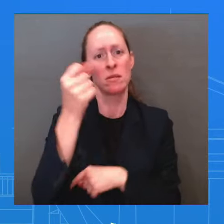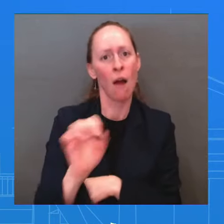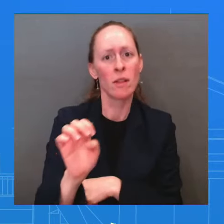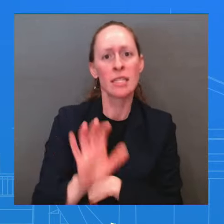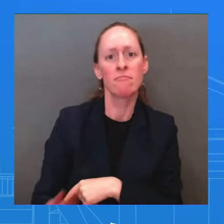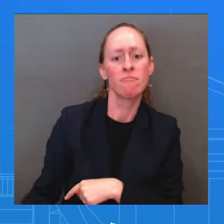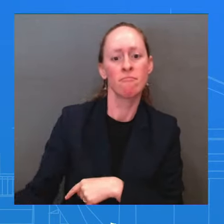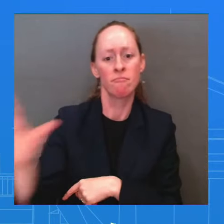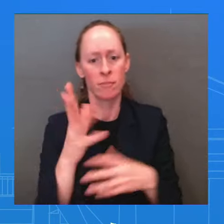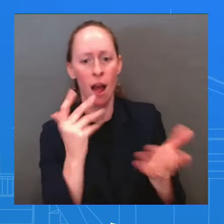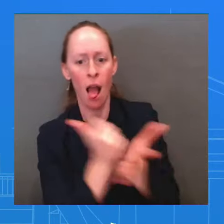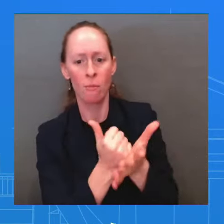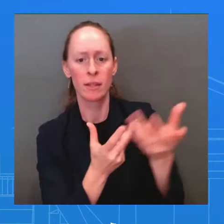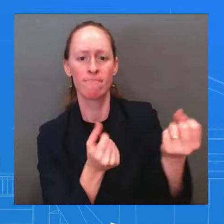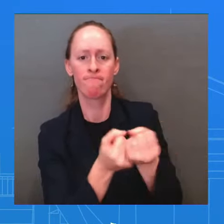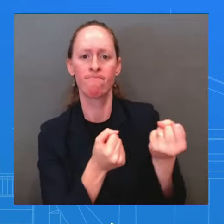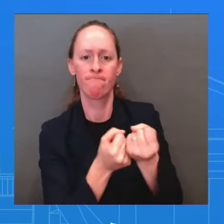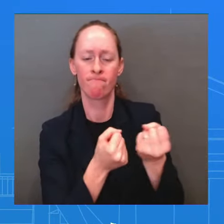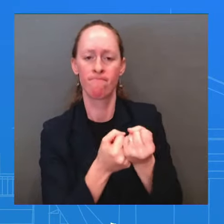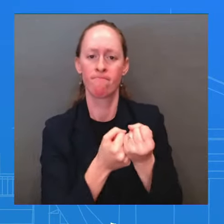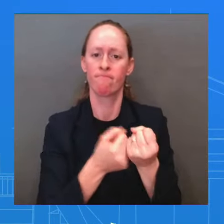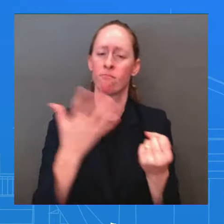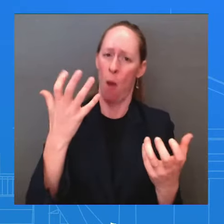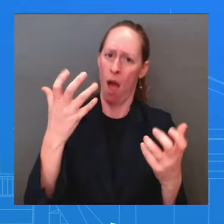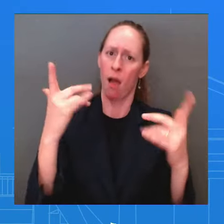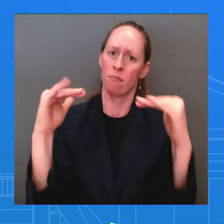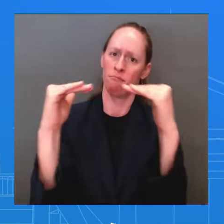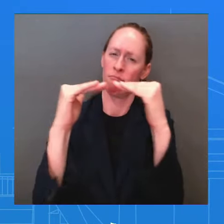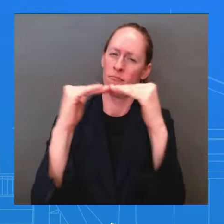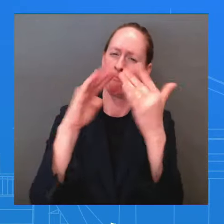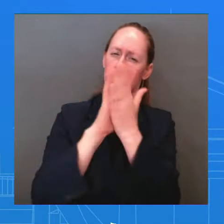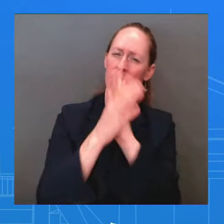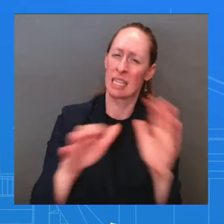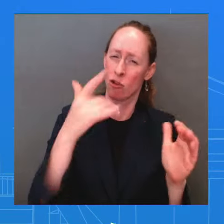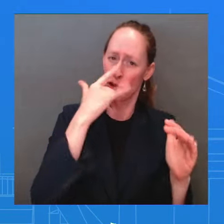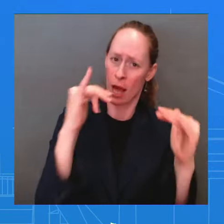It does not seem that Russia is particularly serious about that at the moment. And so, our job, from our perspective,